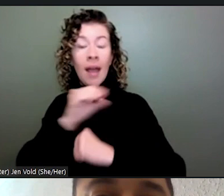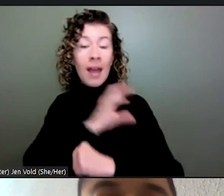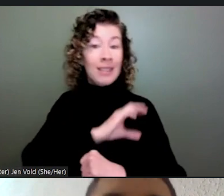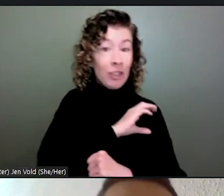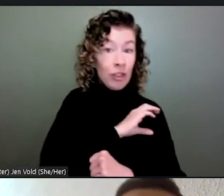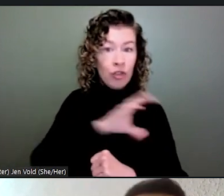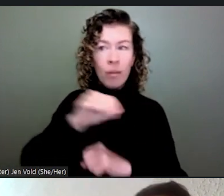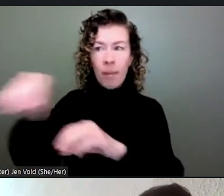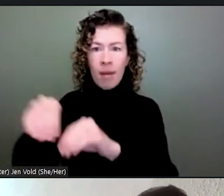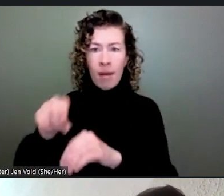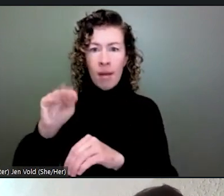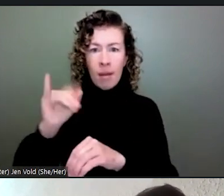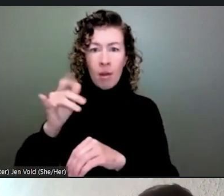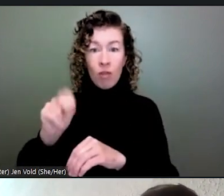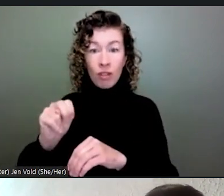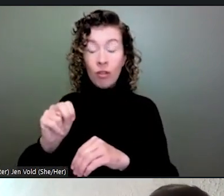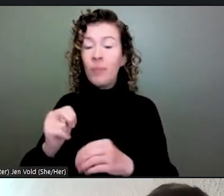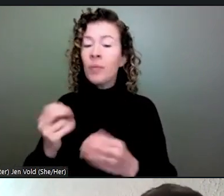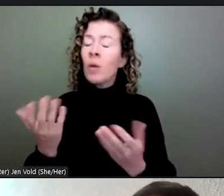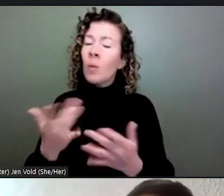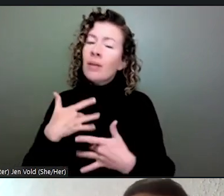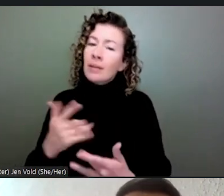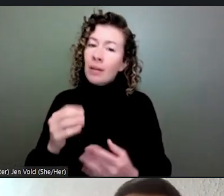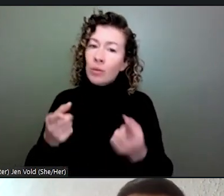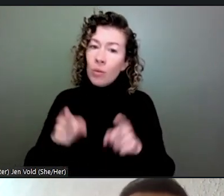And now what tends to happen is, through security literature,